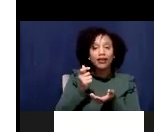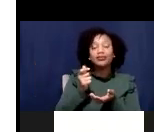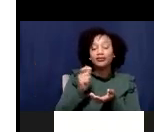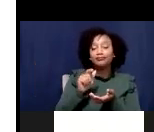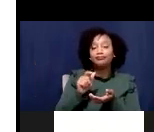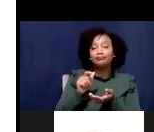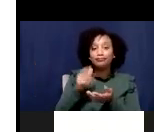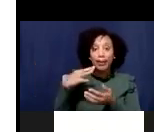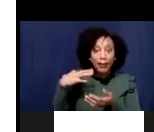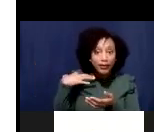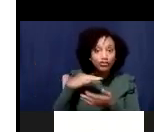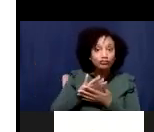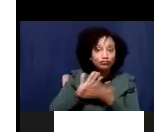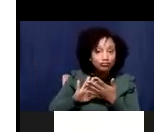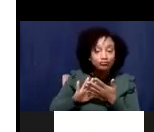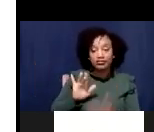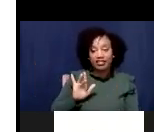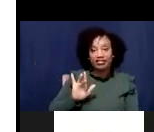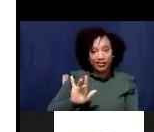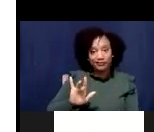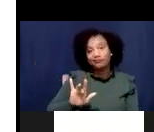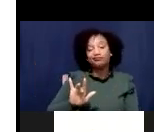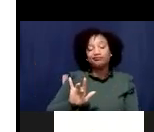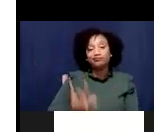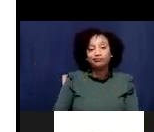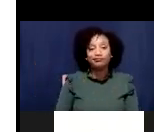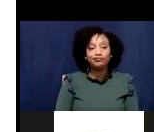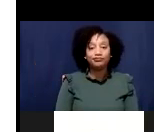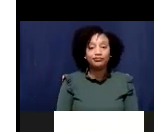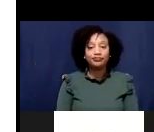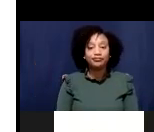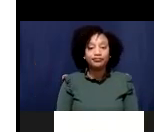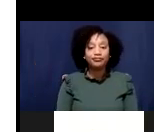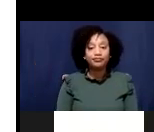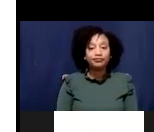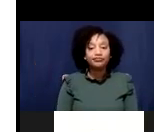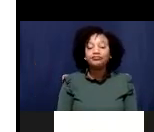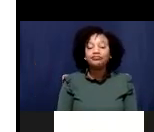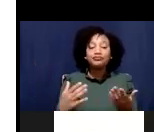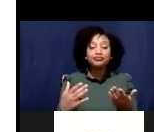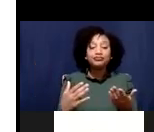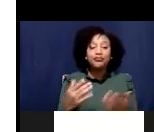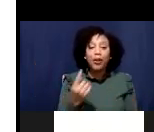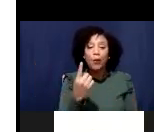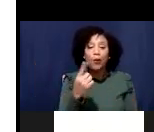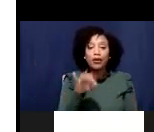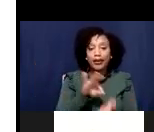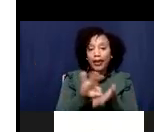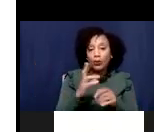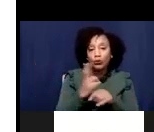and the application for Arts Impact for Individuals. Please just use one account per individual.